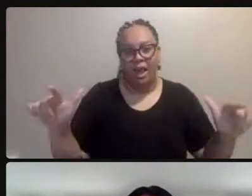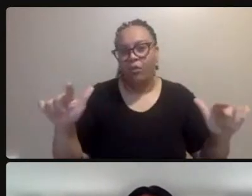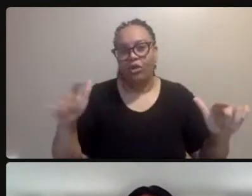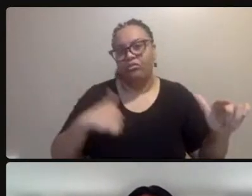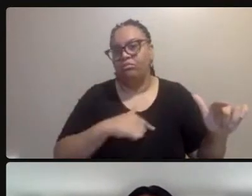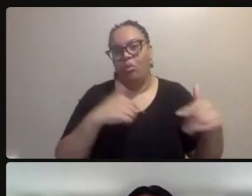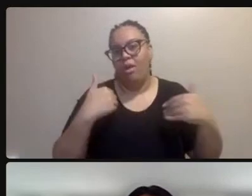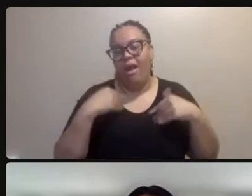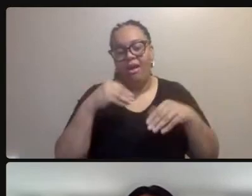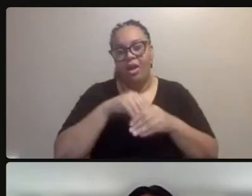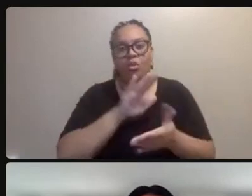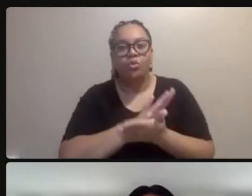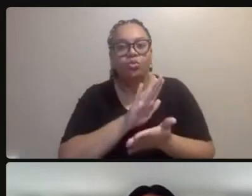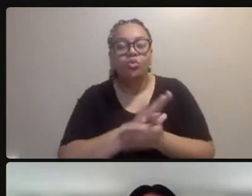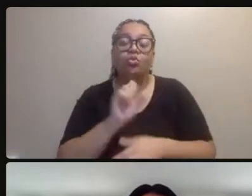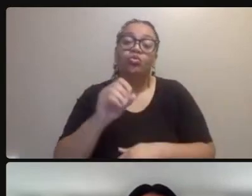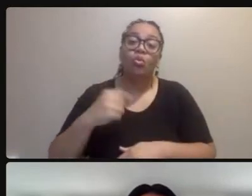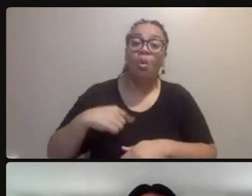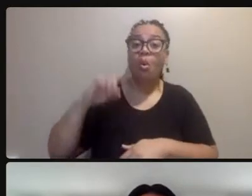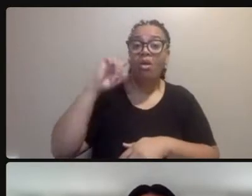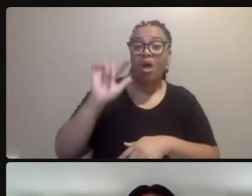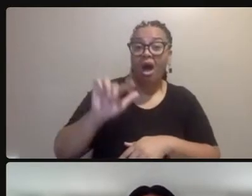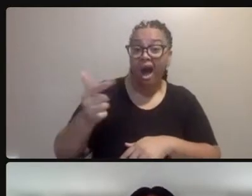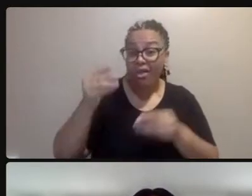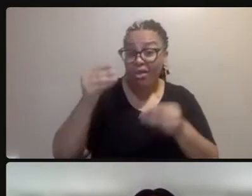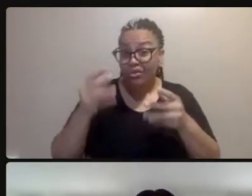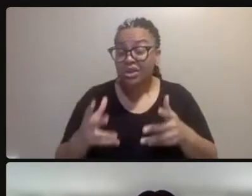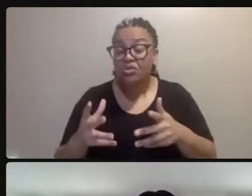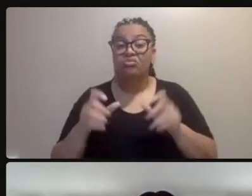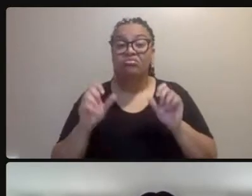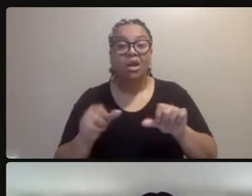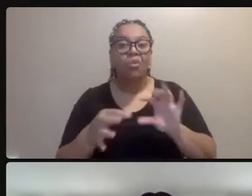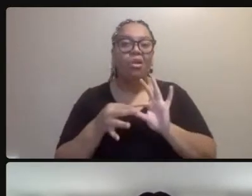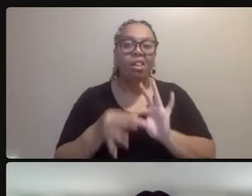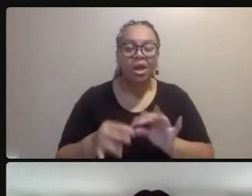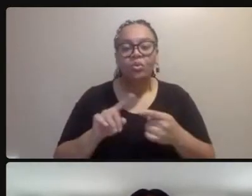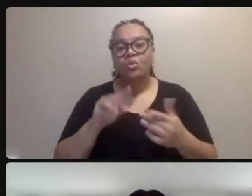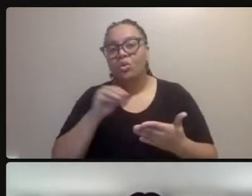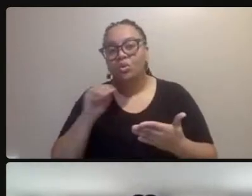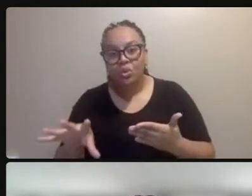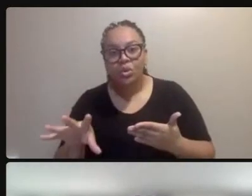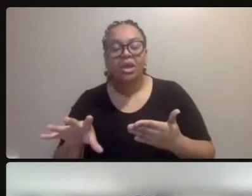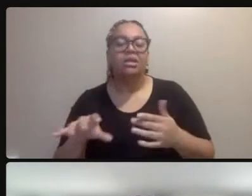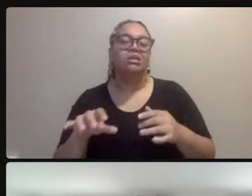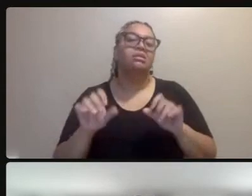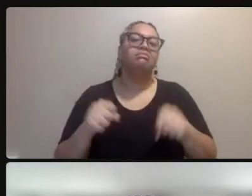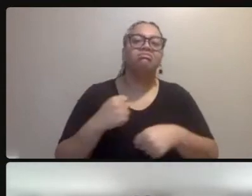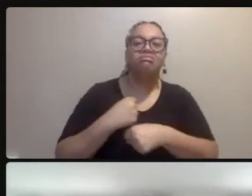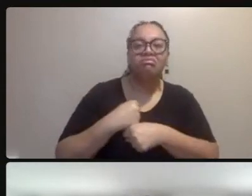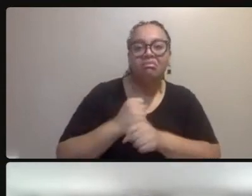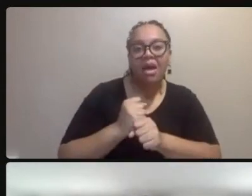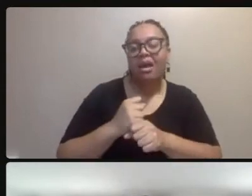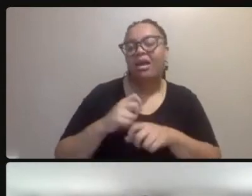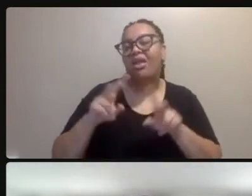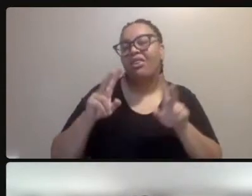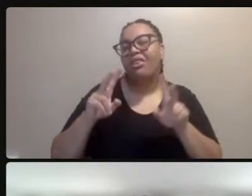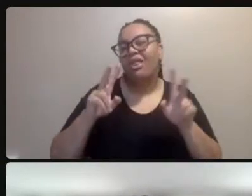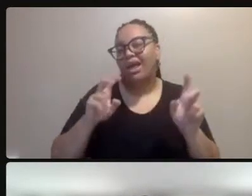SKILLS THAT WE DIDN'T HAVE ENOUGH DISTANCE FOR AREA LANGUAGE THAT WASEING ADDRESSED IN THE SCHOOLS.